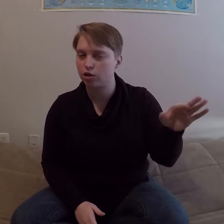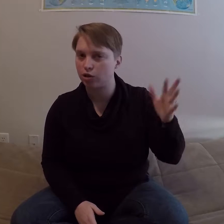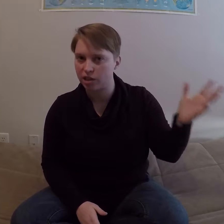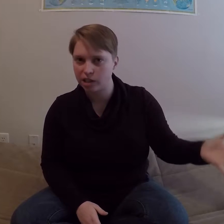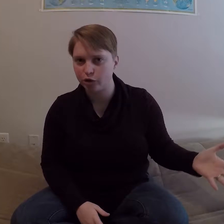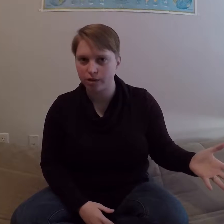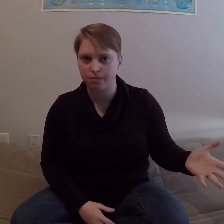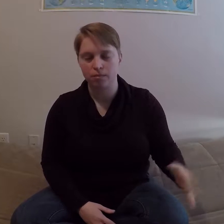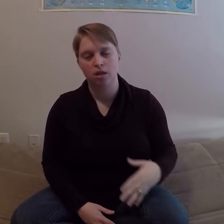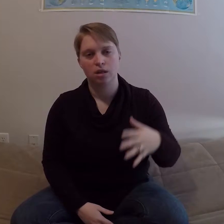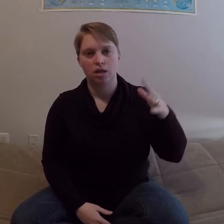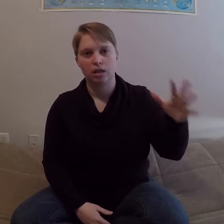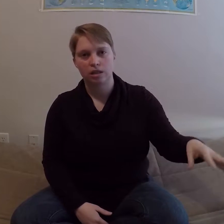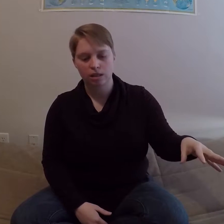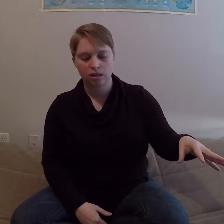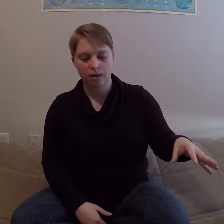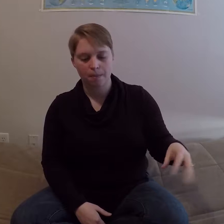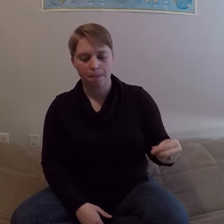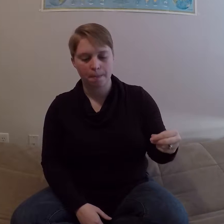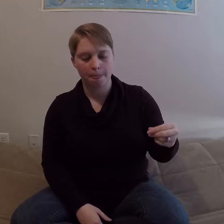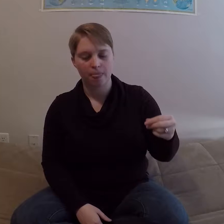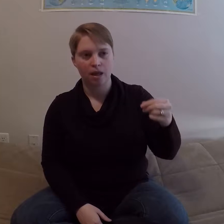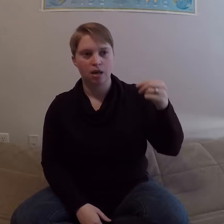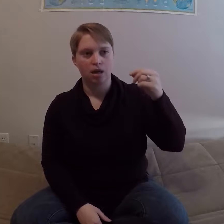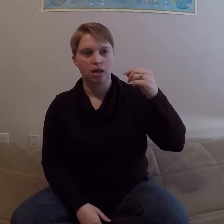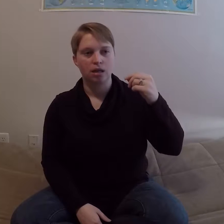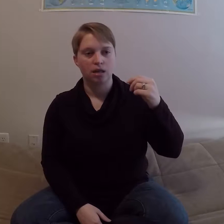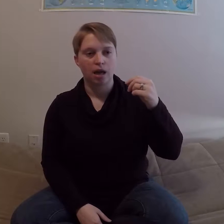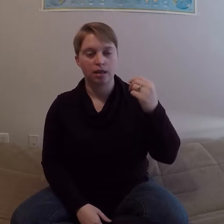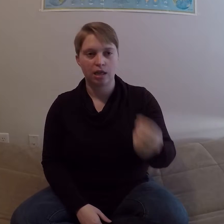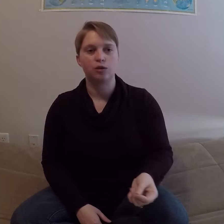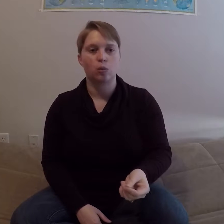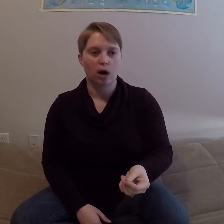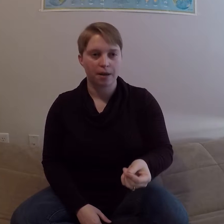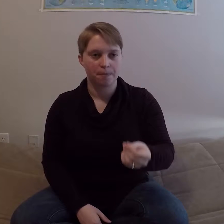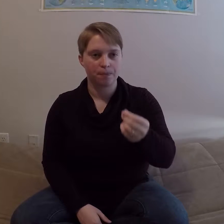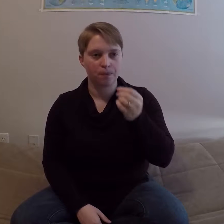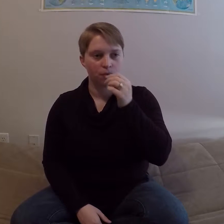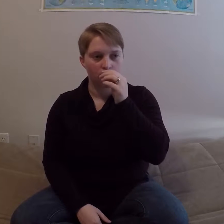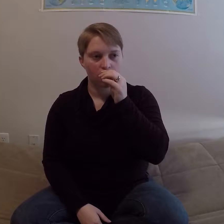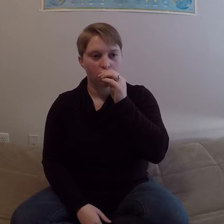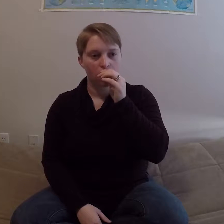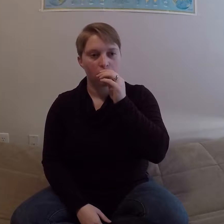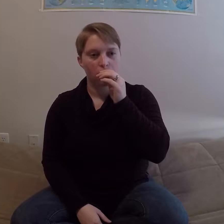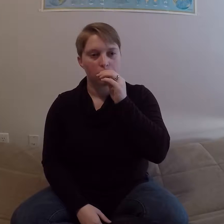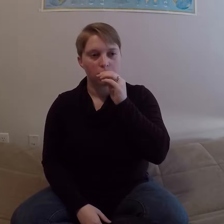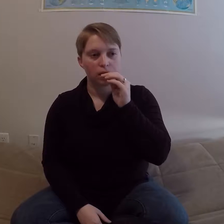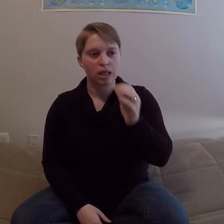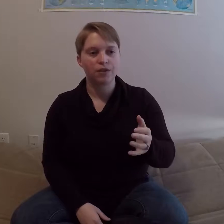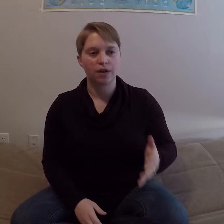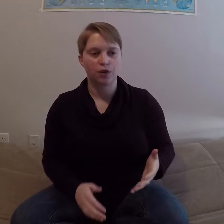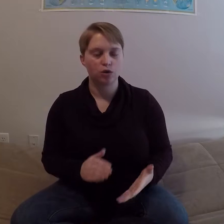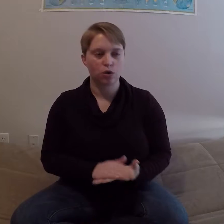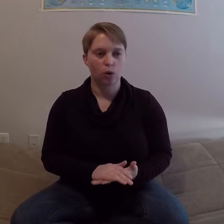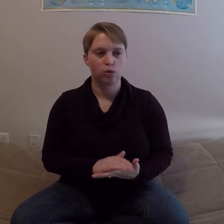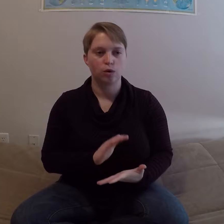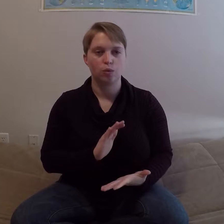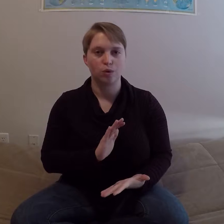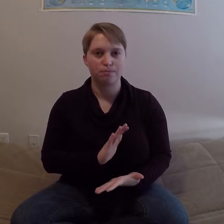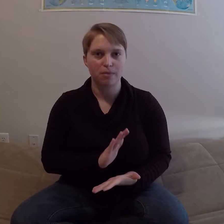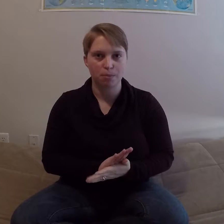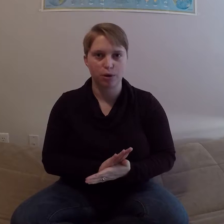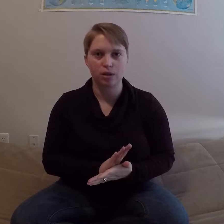you’re teaching in the system. And here’s why. Even if you don’t remember